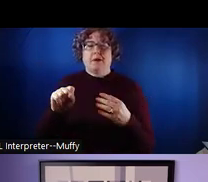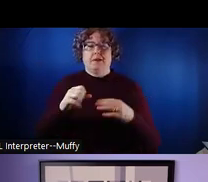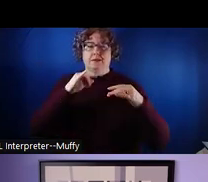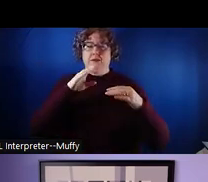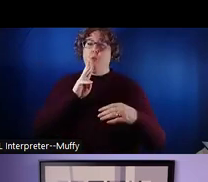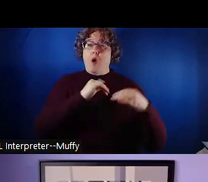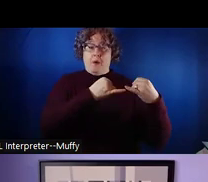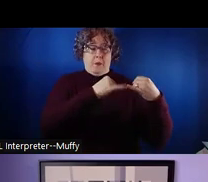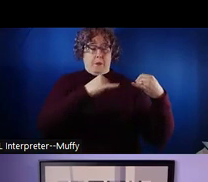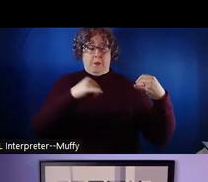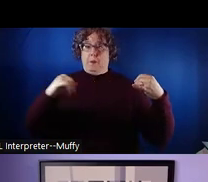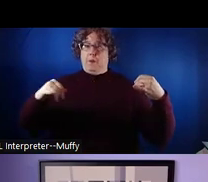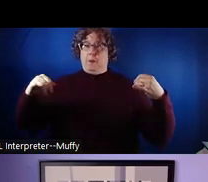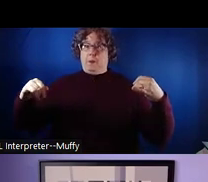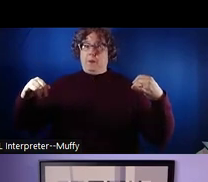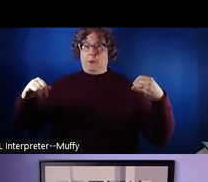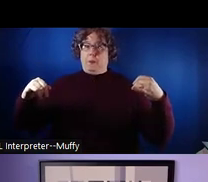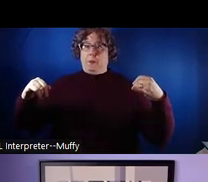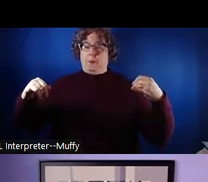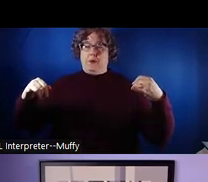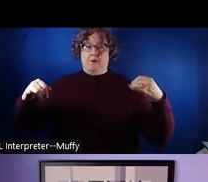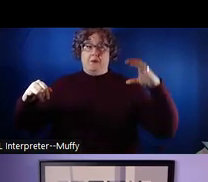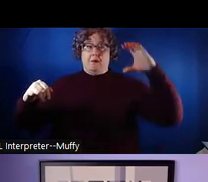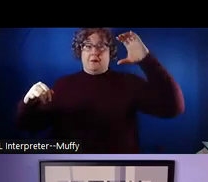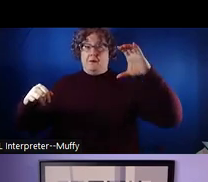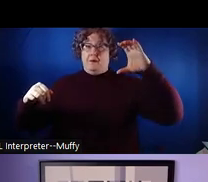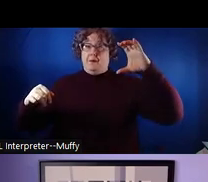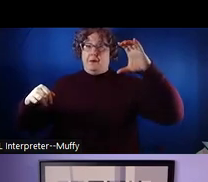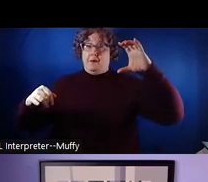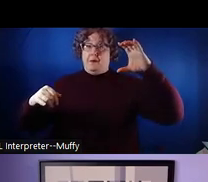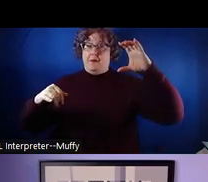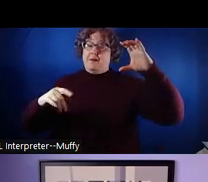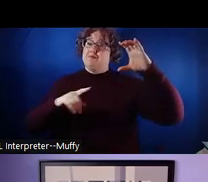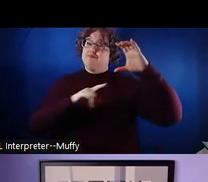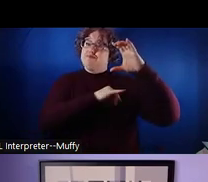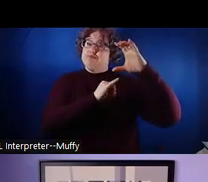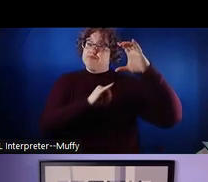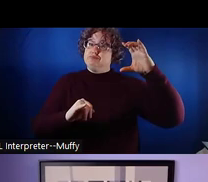as the line of consciousness, the part of the iceberg above the water line is explicit.